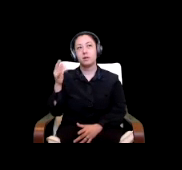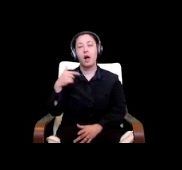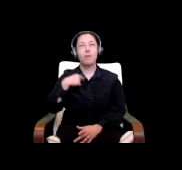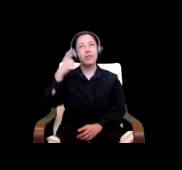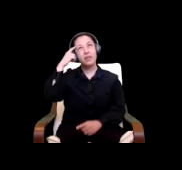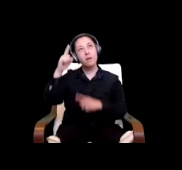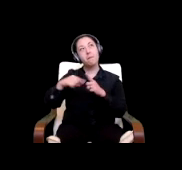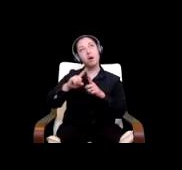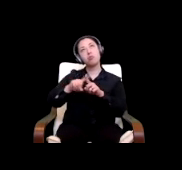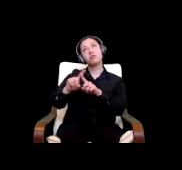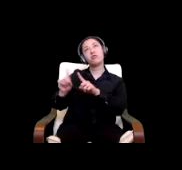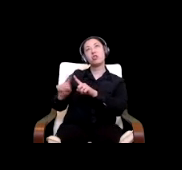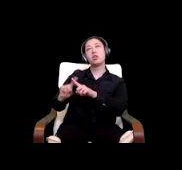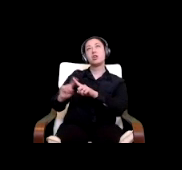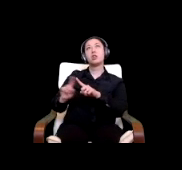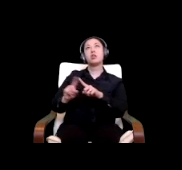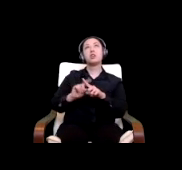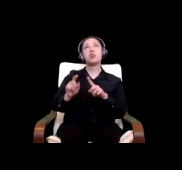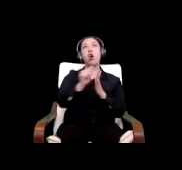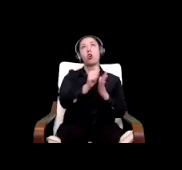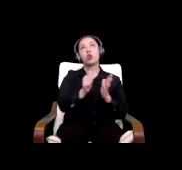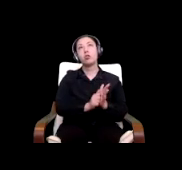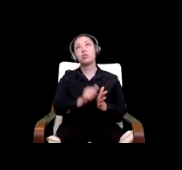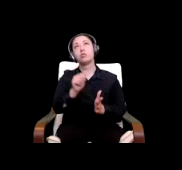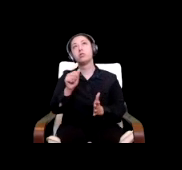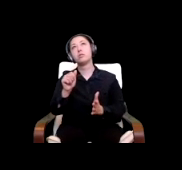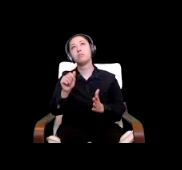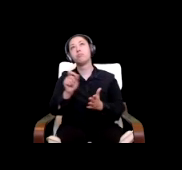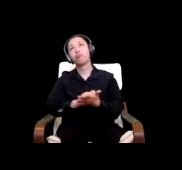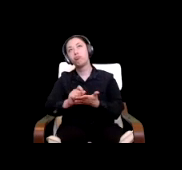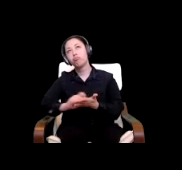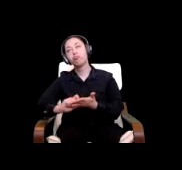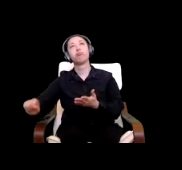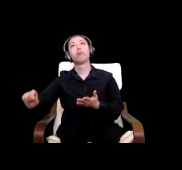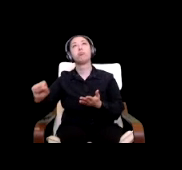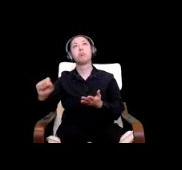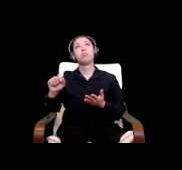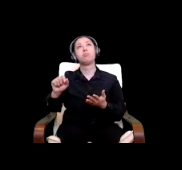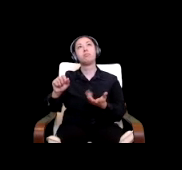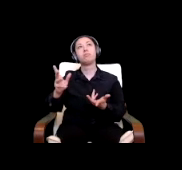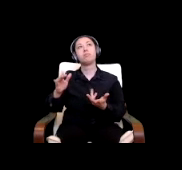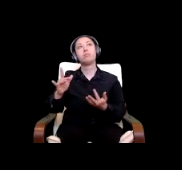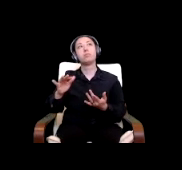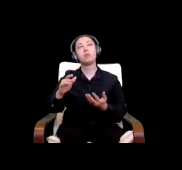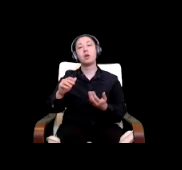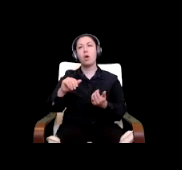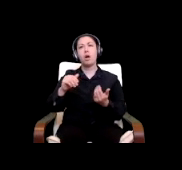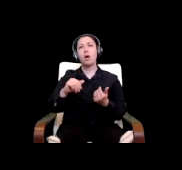from some of the different Deafblind projects. What would be the best way for me to provide